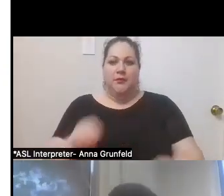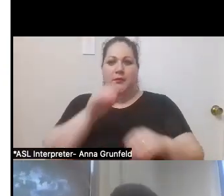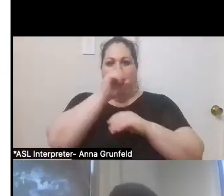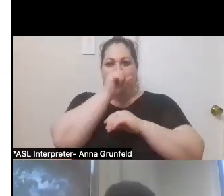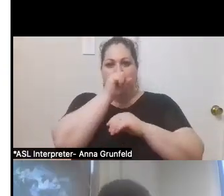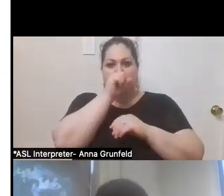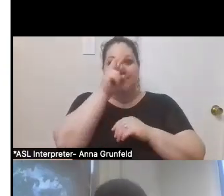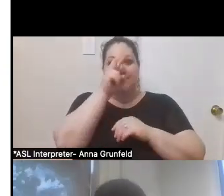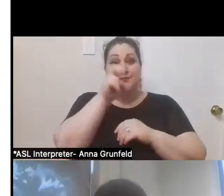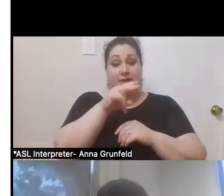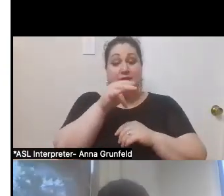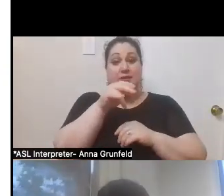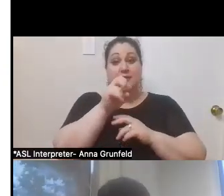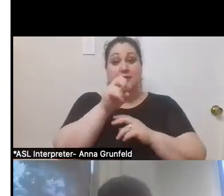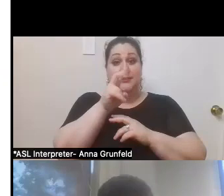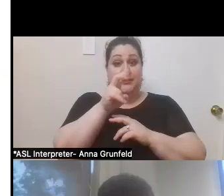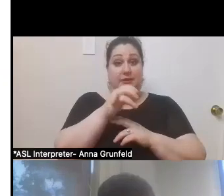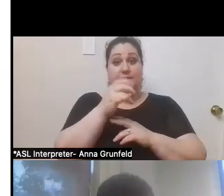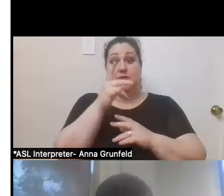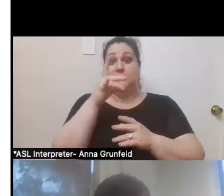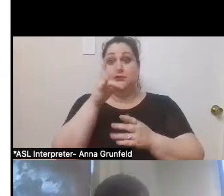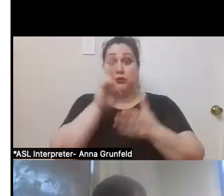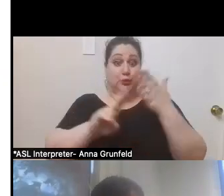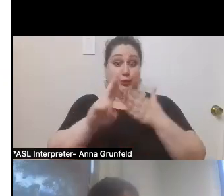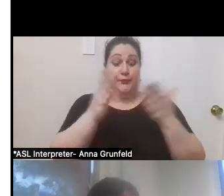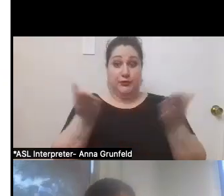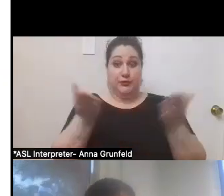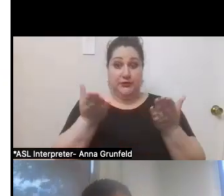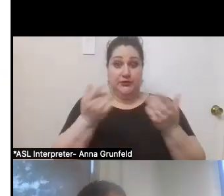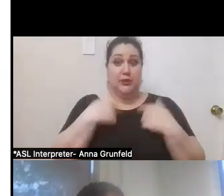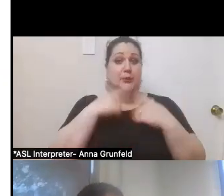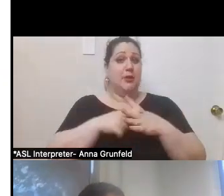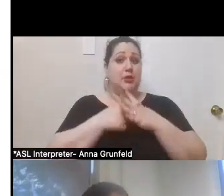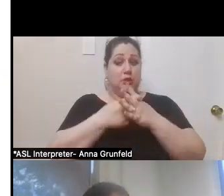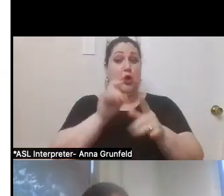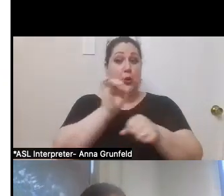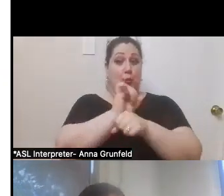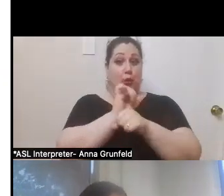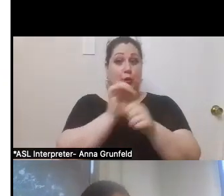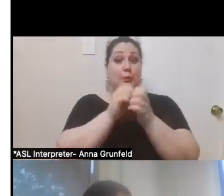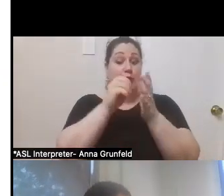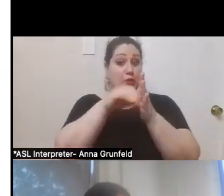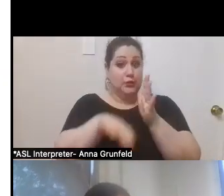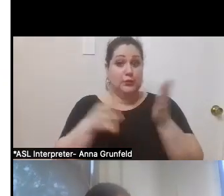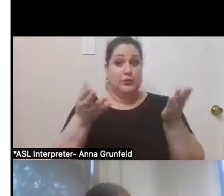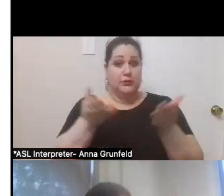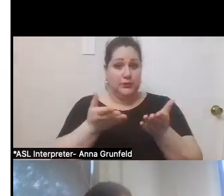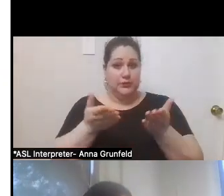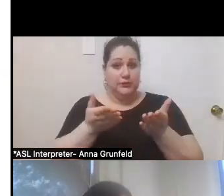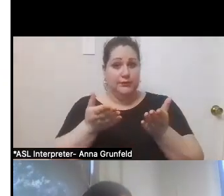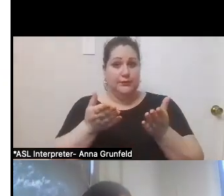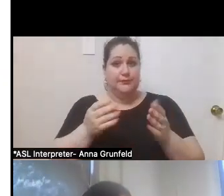When I began working with students with, with, with, with disabilities.